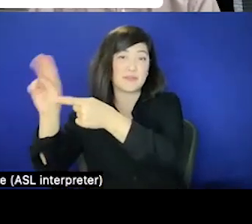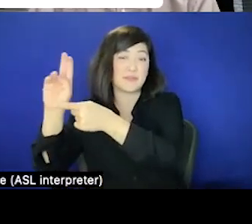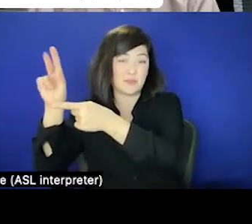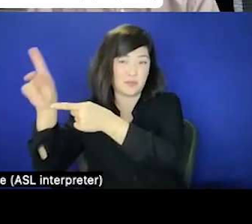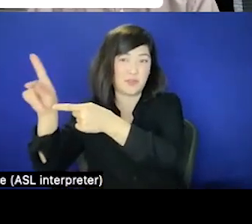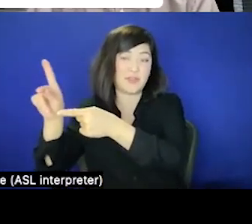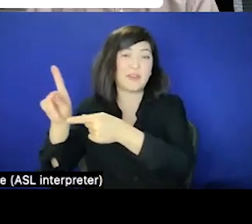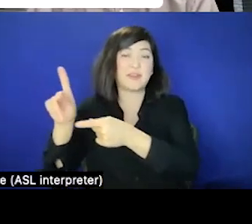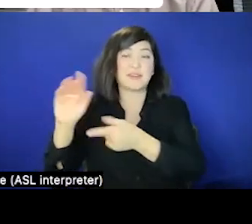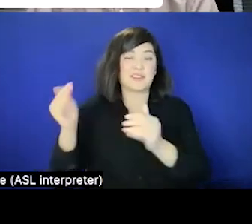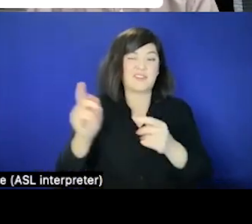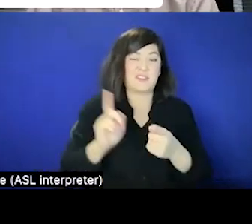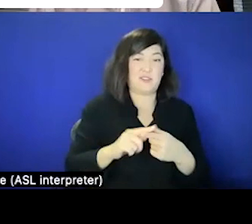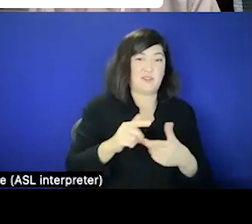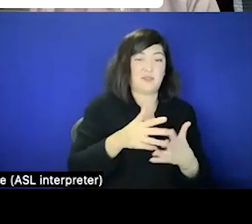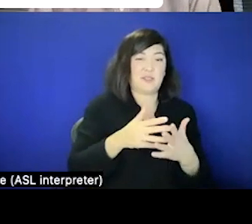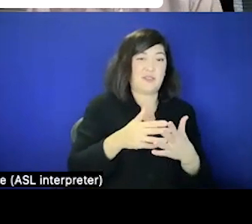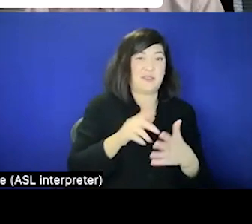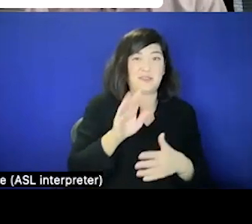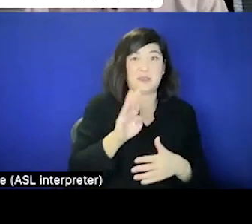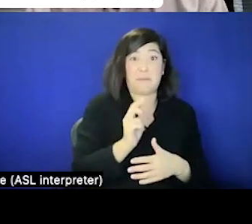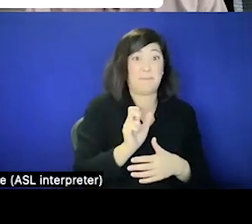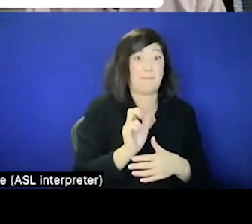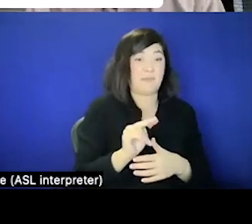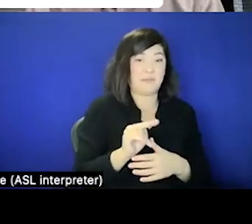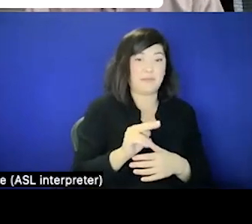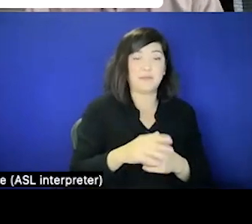what they wound up doing there is not to say what the return should or should not be,